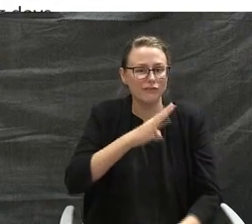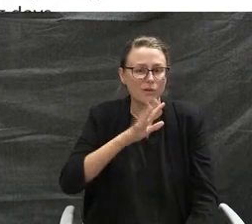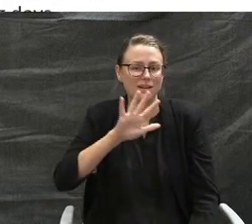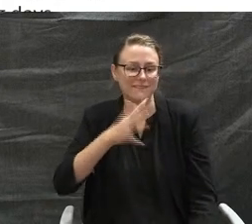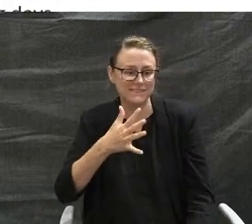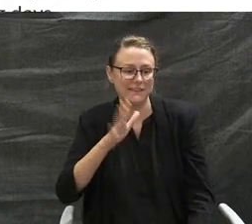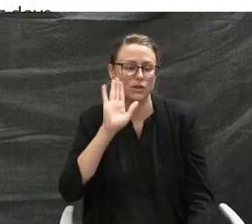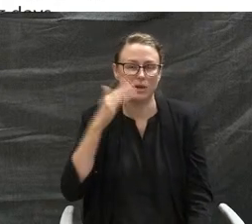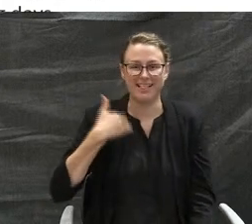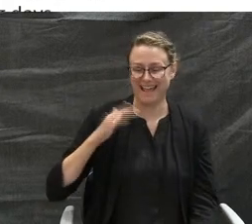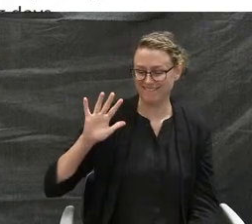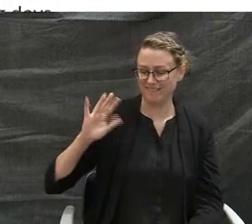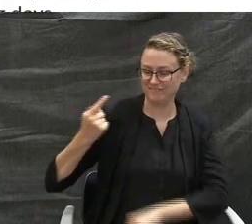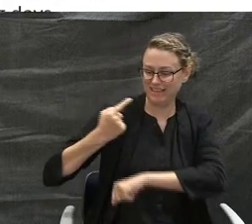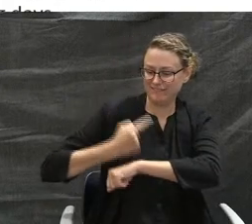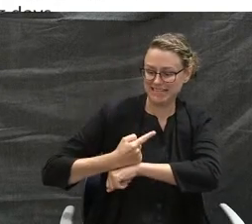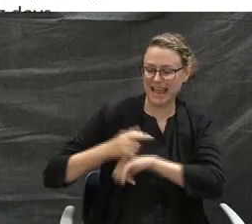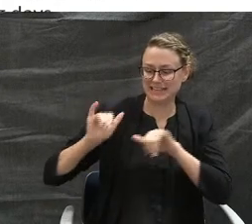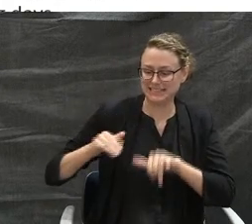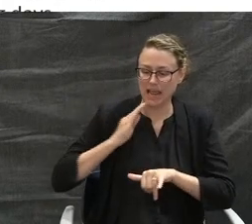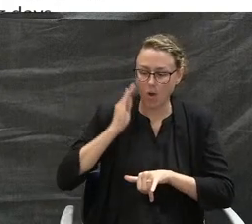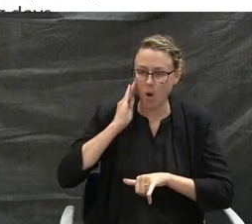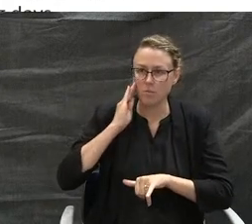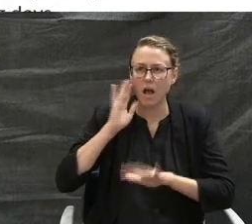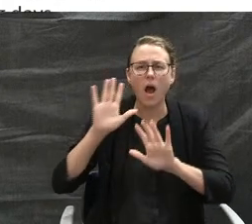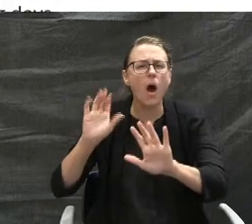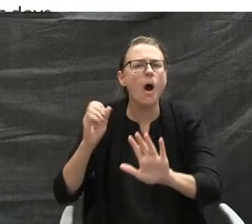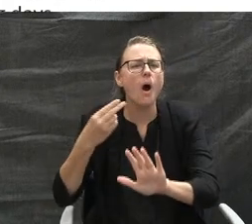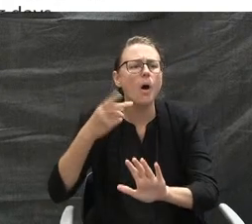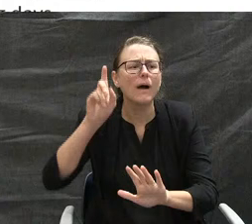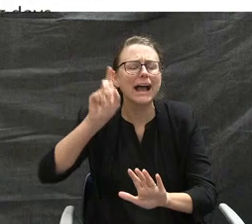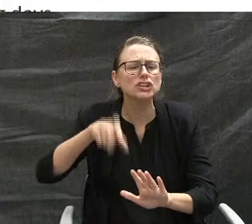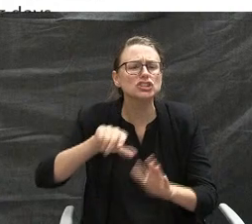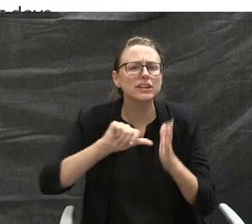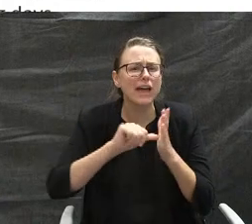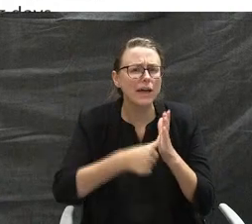I may I probably should make one point to clear here at this